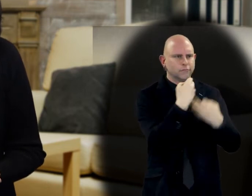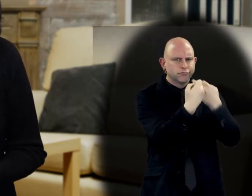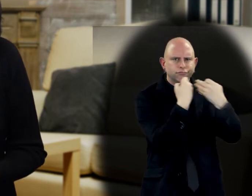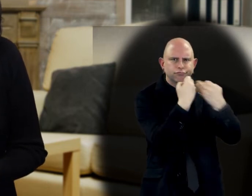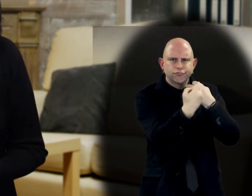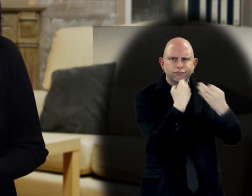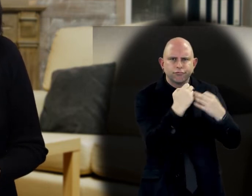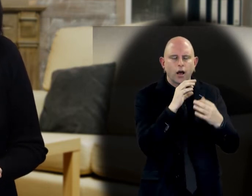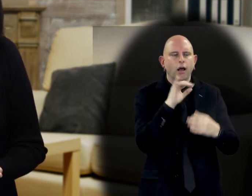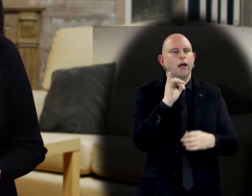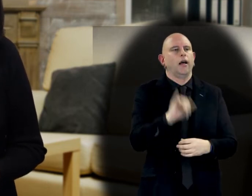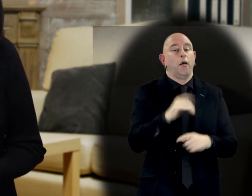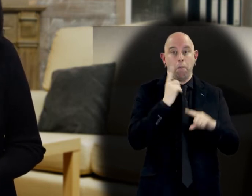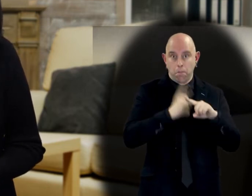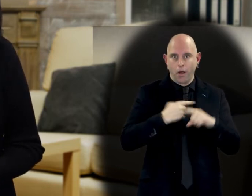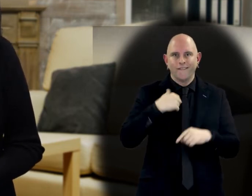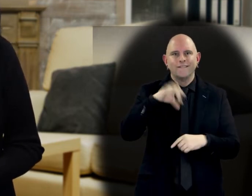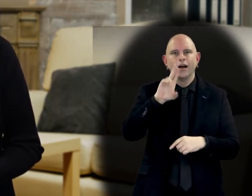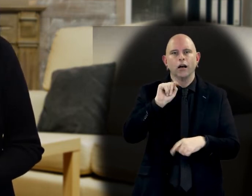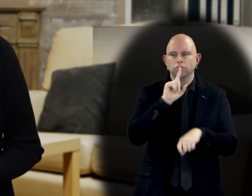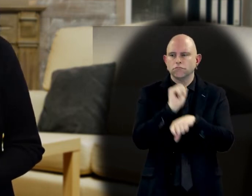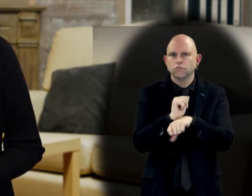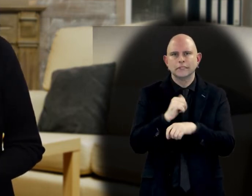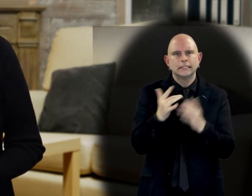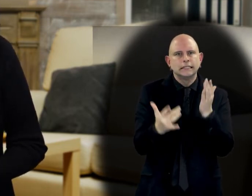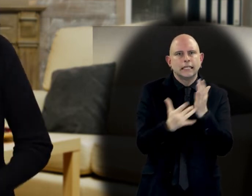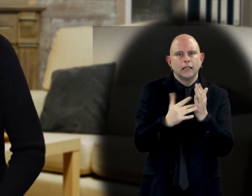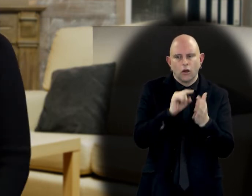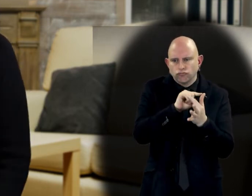and answered my questions about privacy.